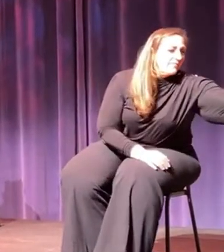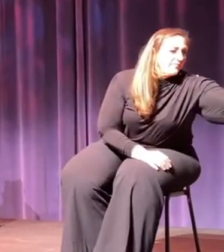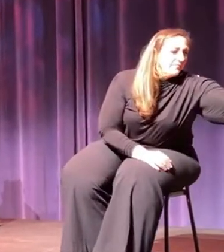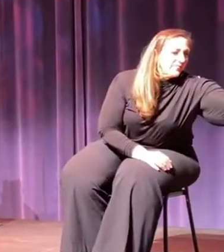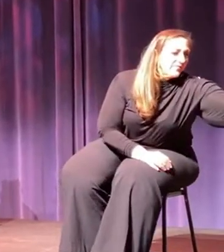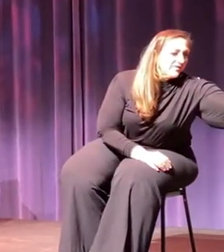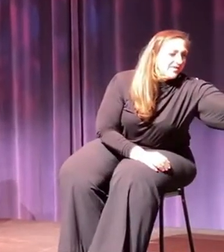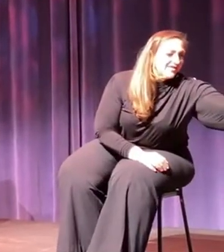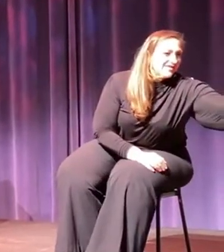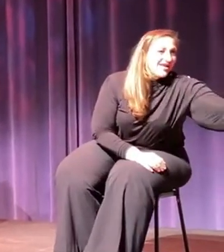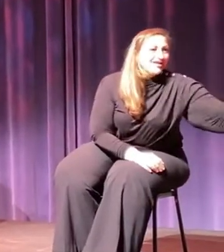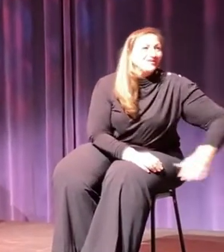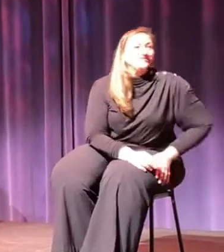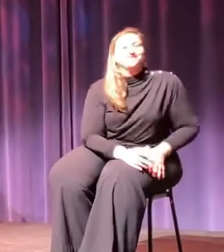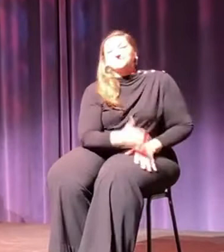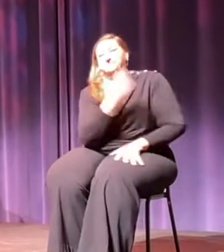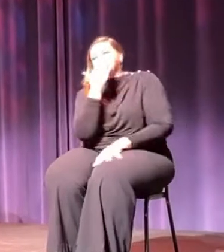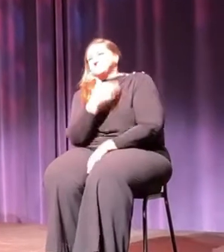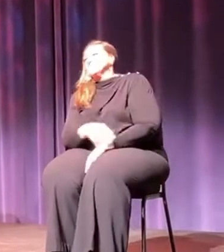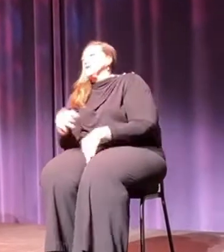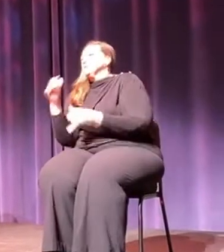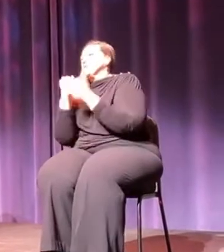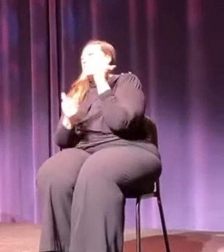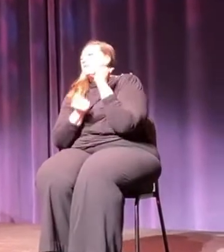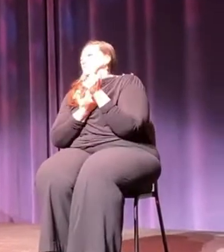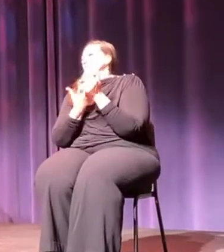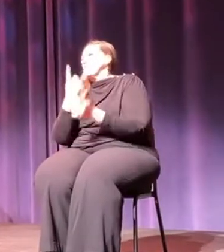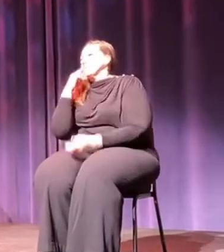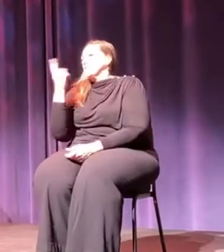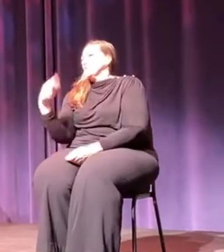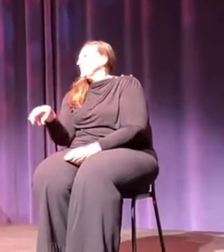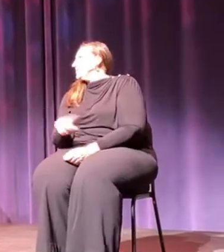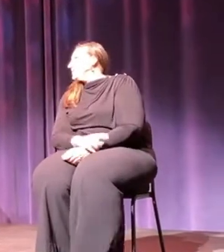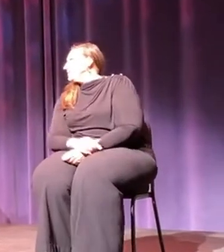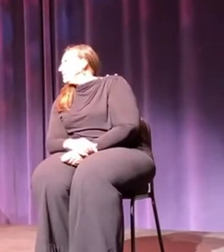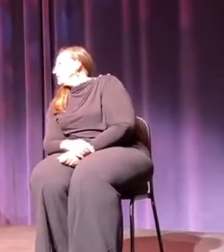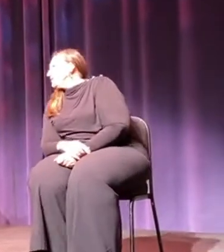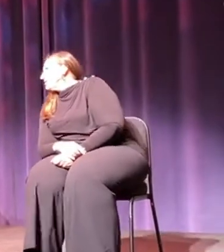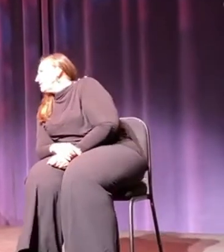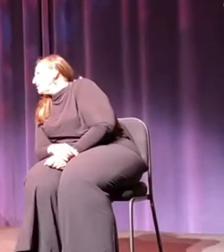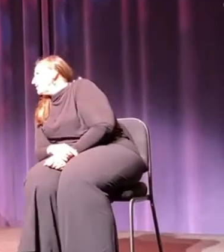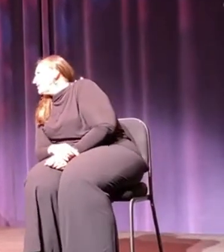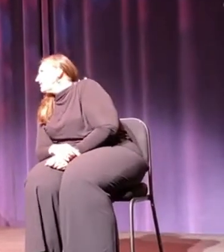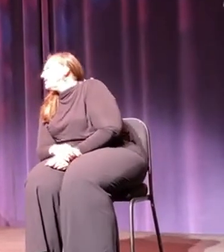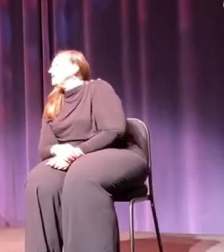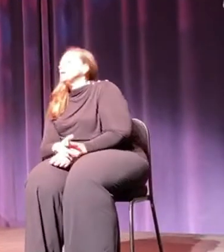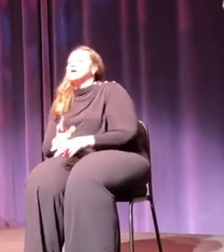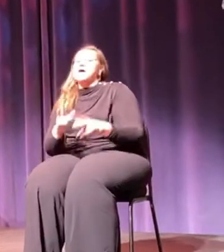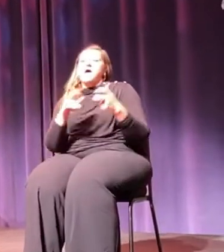This is my last poem for you all today, thank you so much. This poem is titled On the Physics of Girlhood.